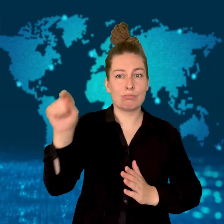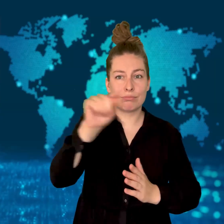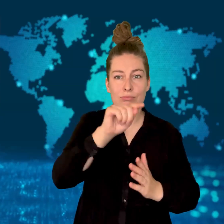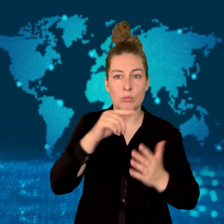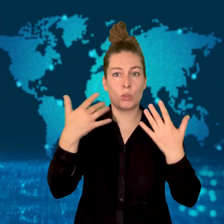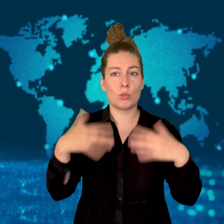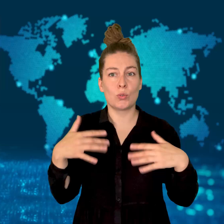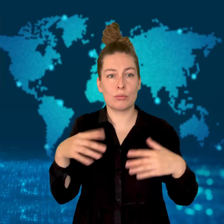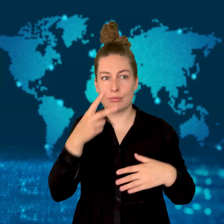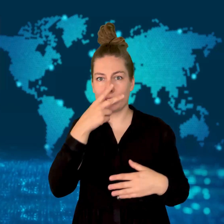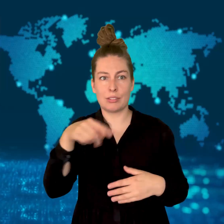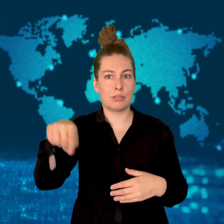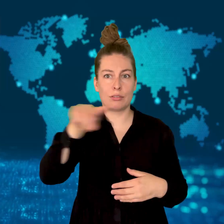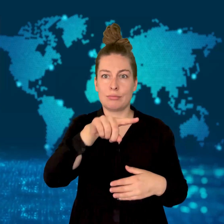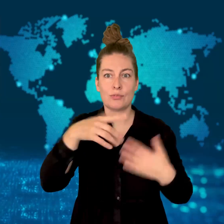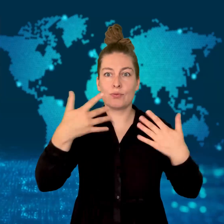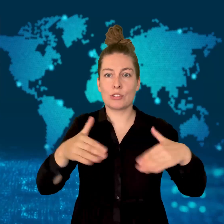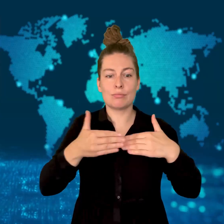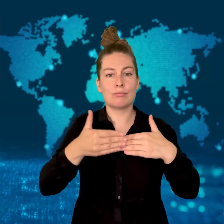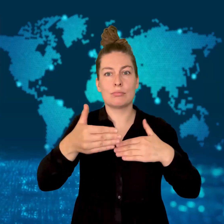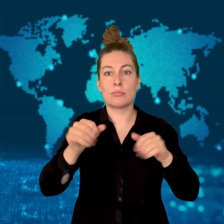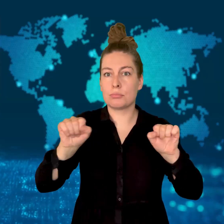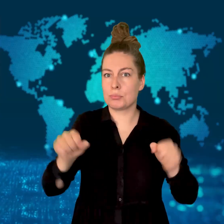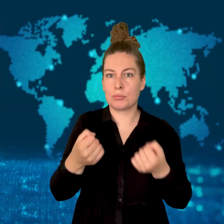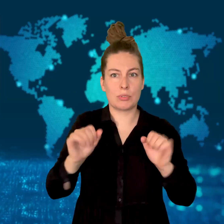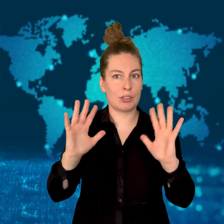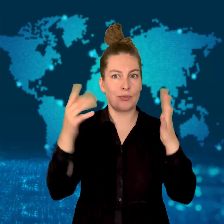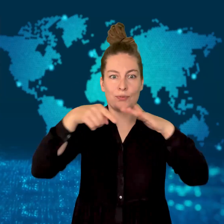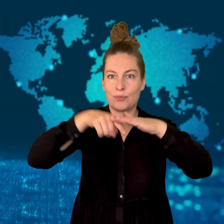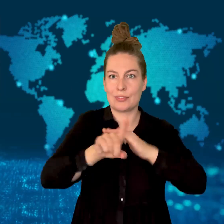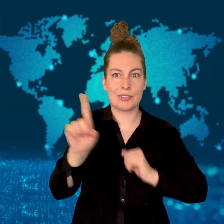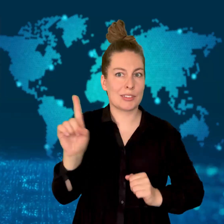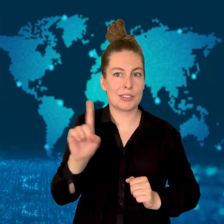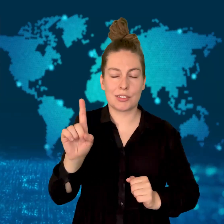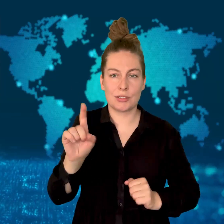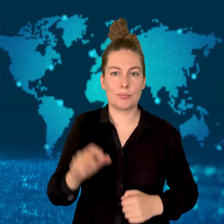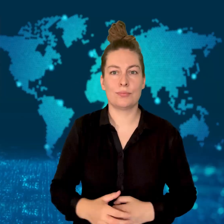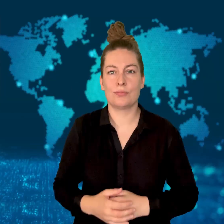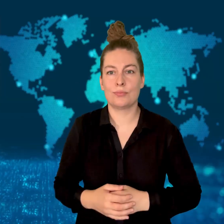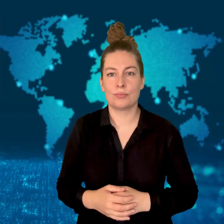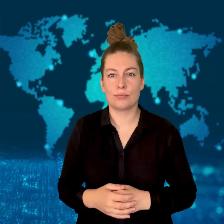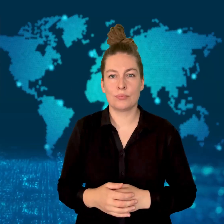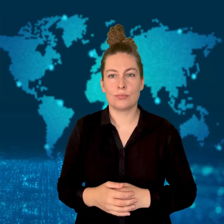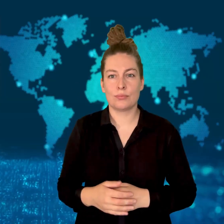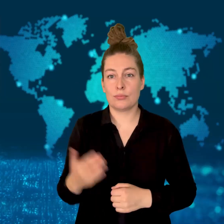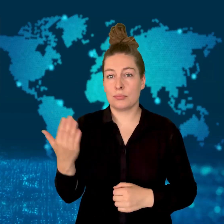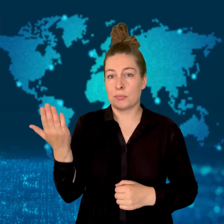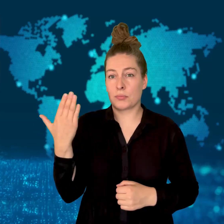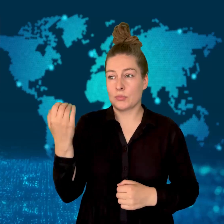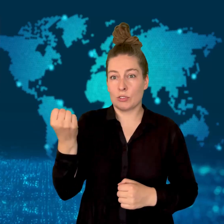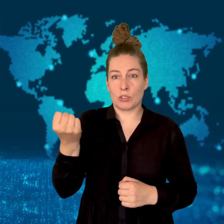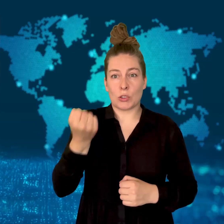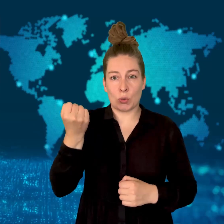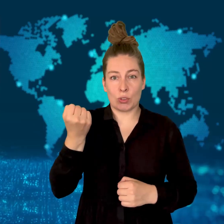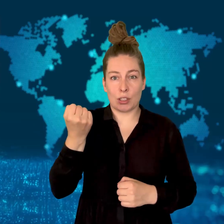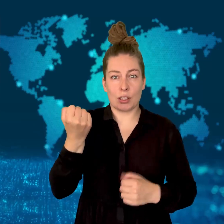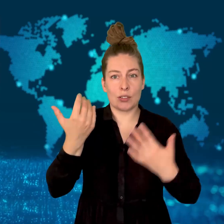At least two aftershocks were recorded on Saturday,